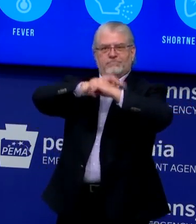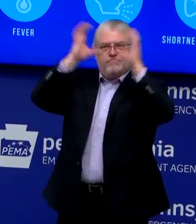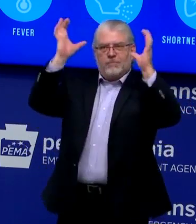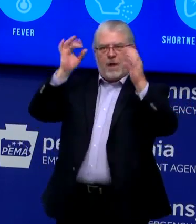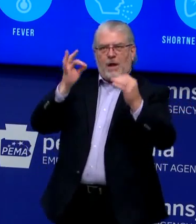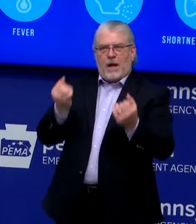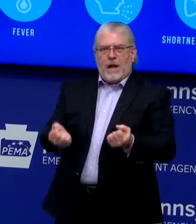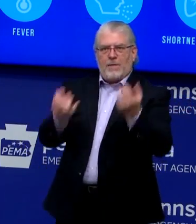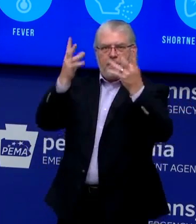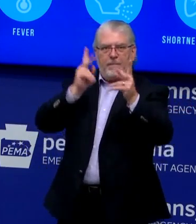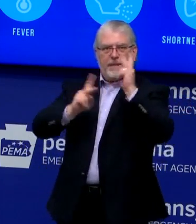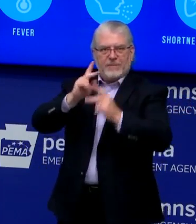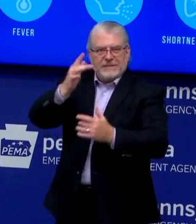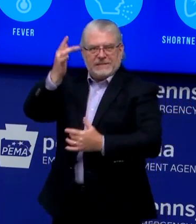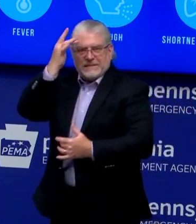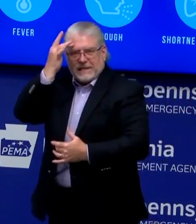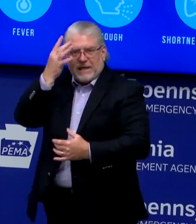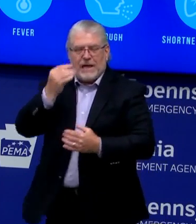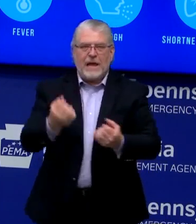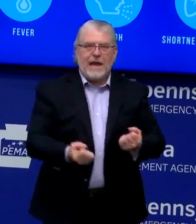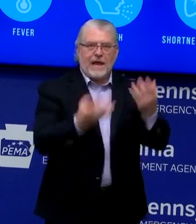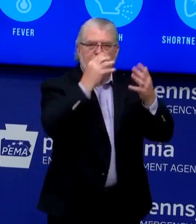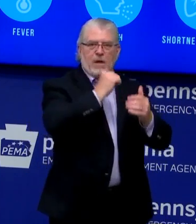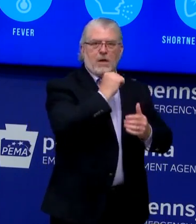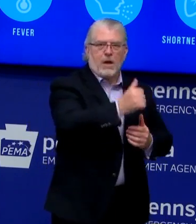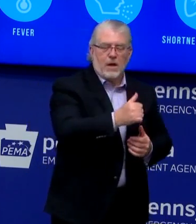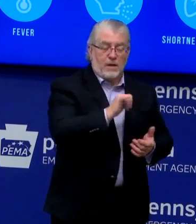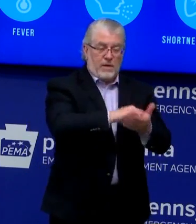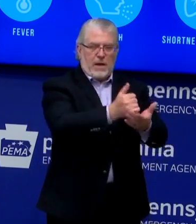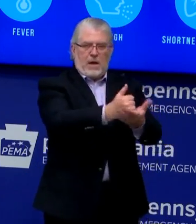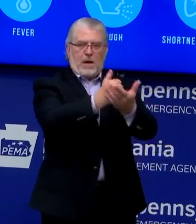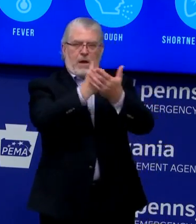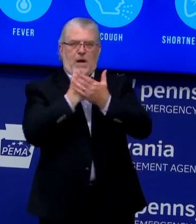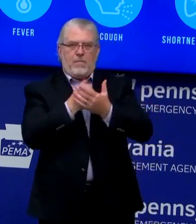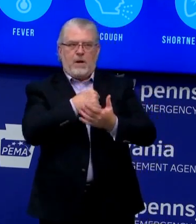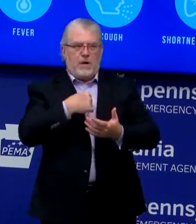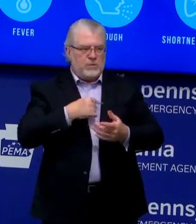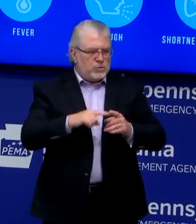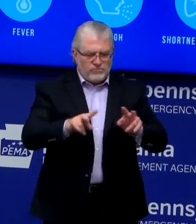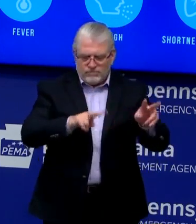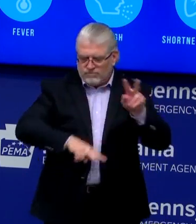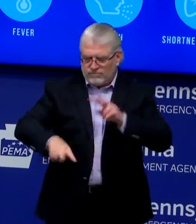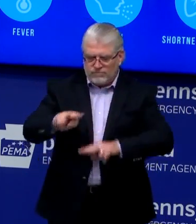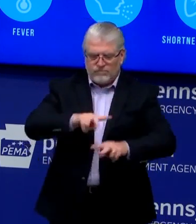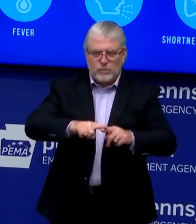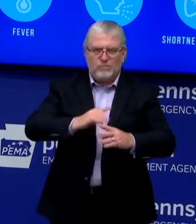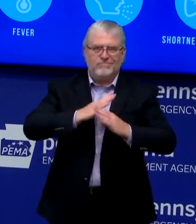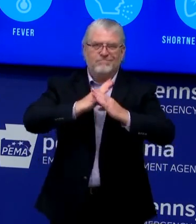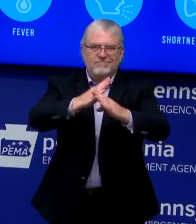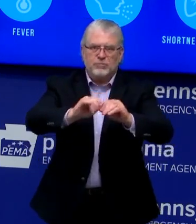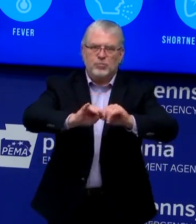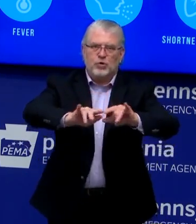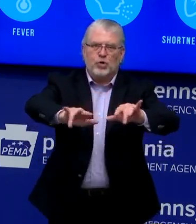THIS WILL GIVE US A CLEARER PICTURE OF EXTENT OF OUTBREAKS IN NURSING HOMES AND A HEAD STARTED STOPPING THEM.